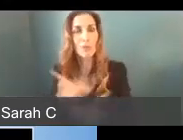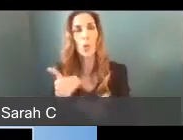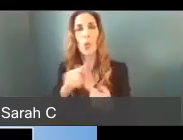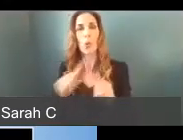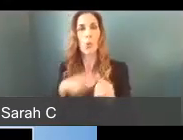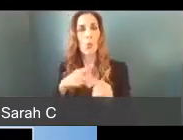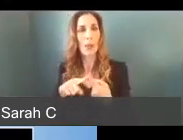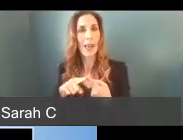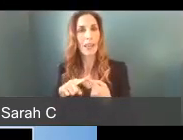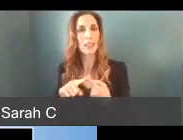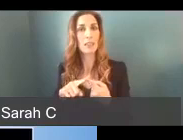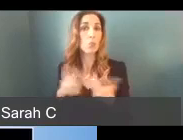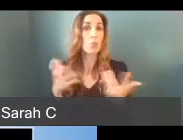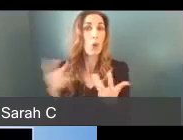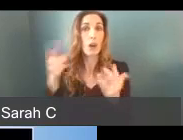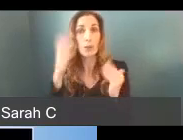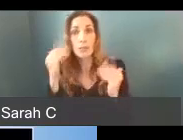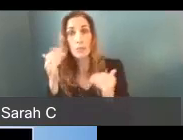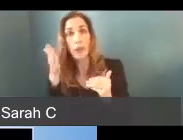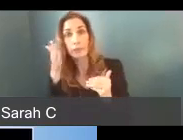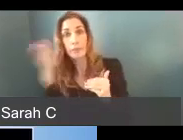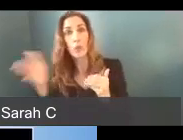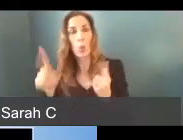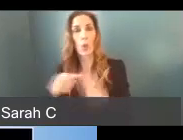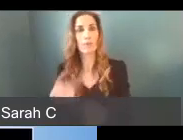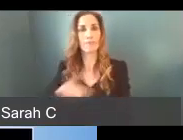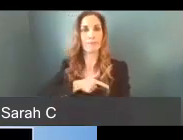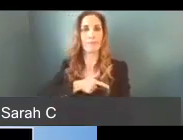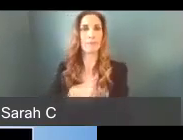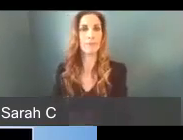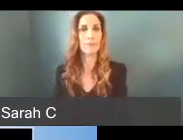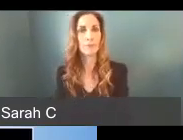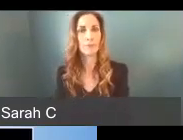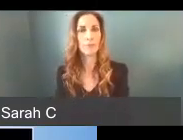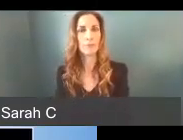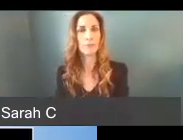and what you can expect when it's your turn. We've been working through our individual